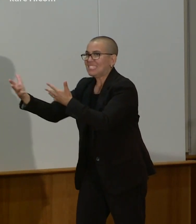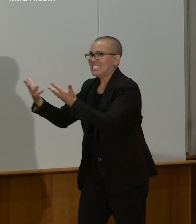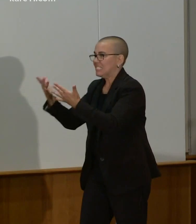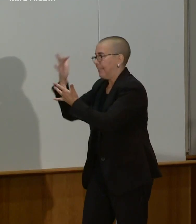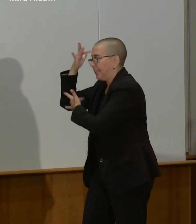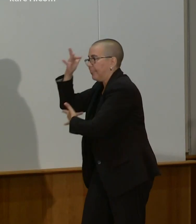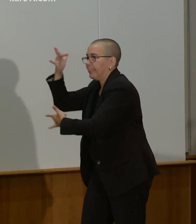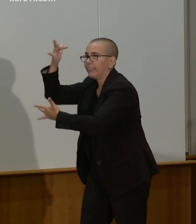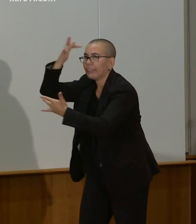AND WITHIN THE NEXT COUPLE OF DAYS, WE STILL AND WITHIN THE NEXT COUPLE OF DAYS, WE STILL HAD AND WITHIN THE NEXT COUPLE OF DAYS, WE STILL HAD PRESIDENTS DAYS, WE STILL HAD PRESIDENTS